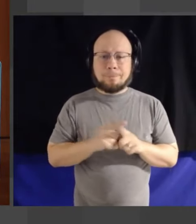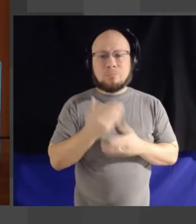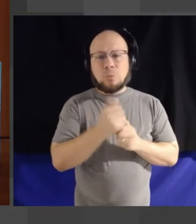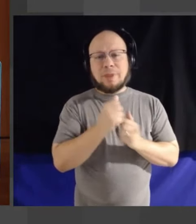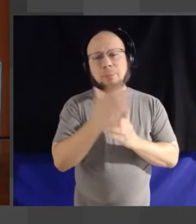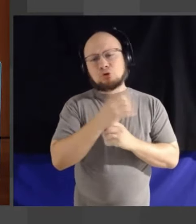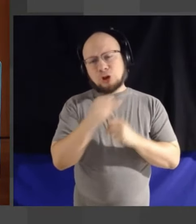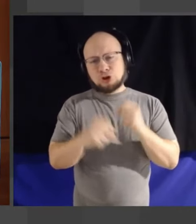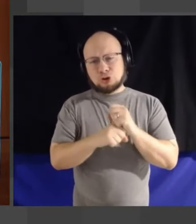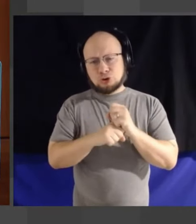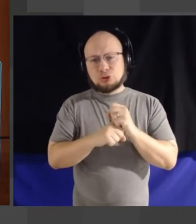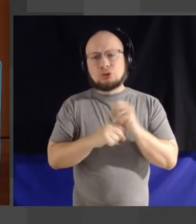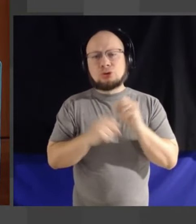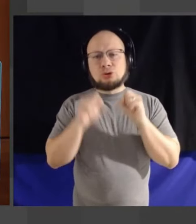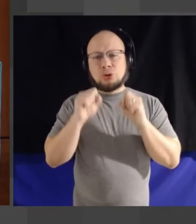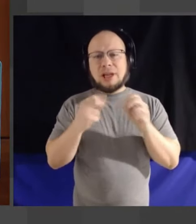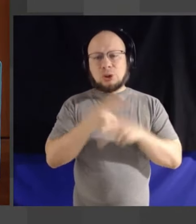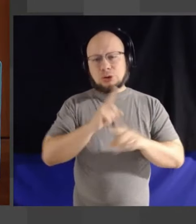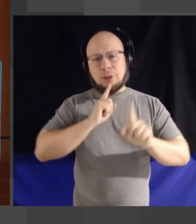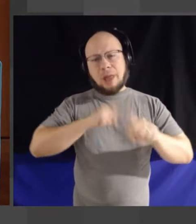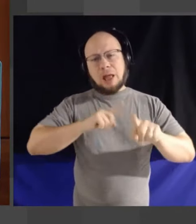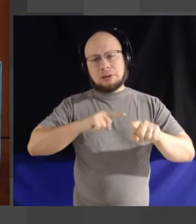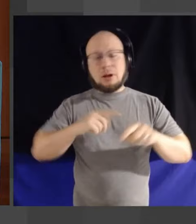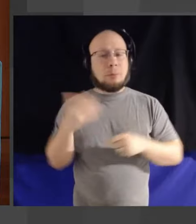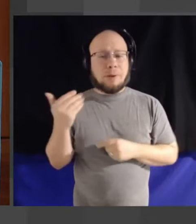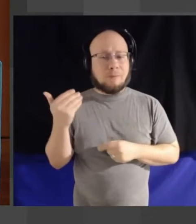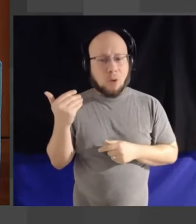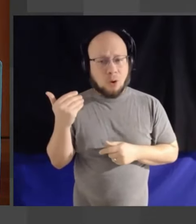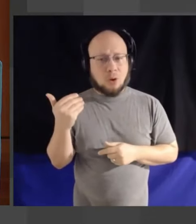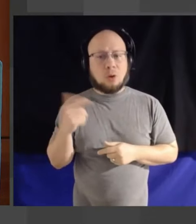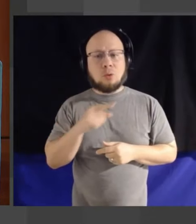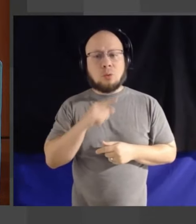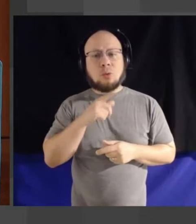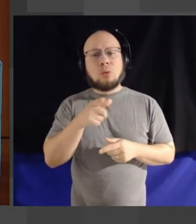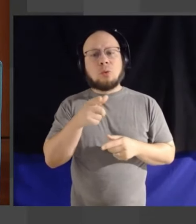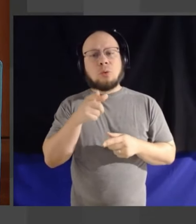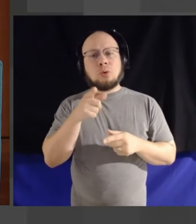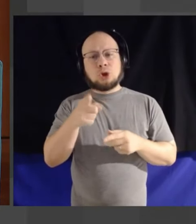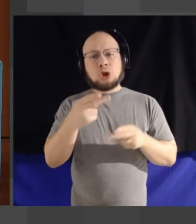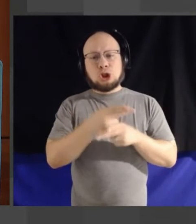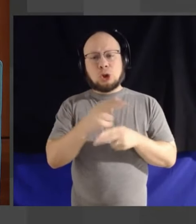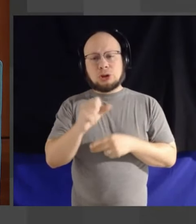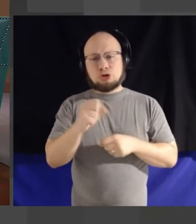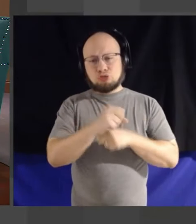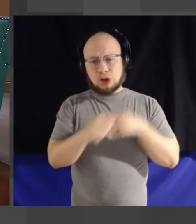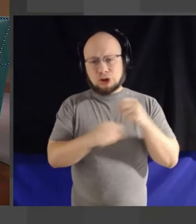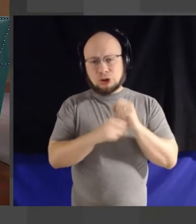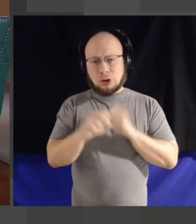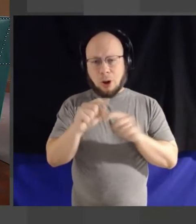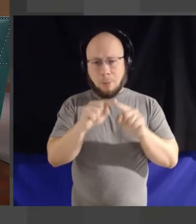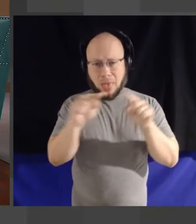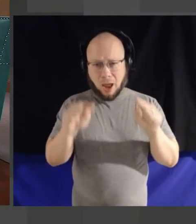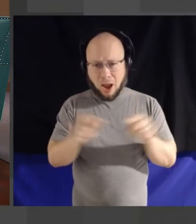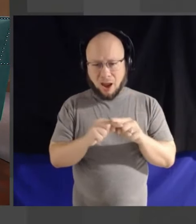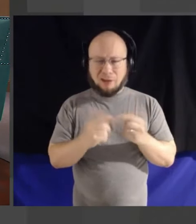THE SECOND ONE THAT WE NOTICED THERE IS STRUCTURES, YOU CAN NOW PLACE THEM USING COMMANDS WHEREAS BEFORE YOU HAD BE USING